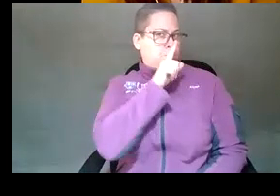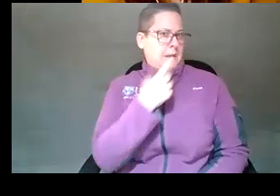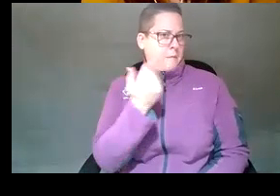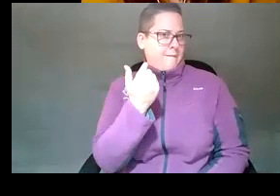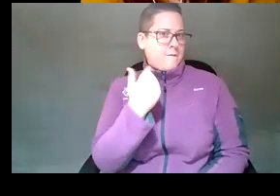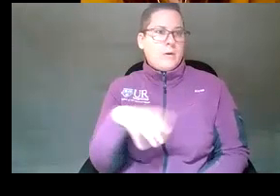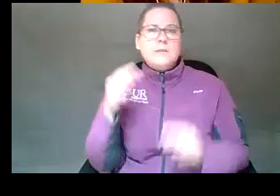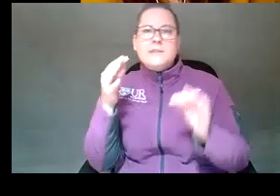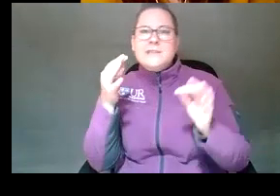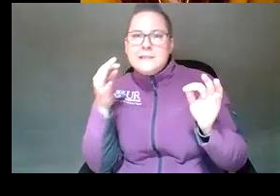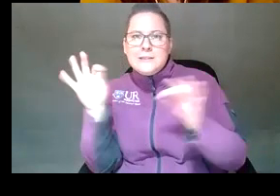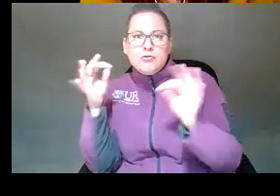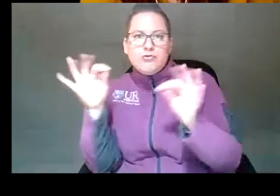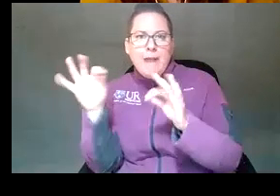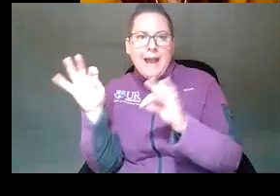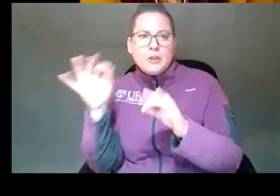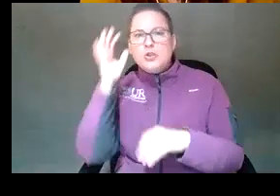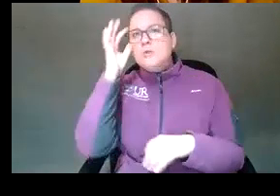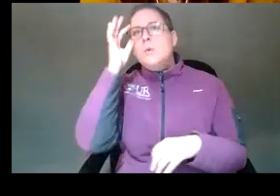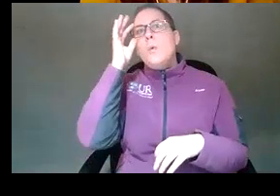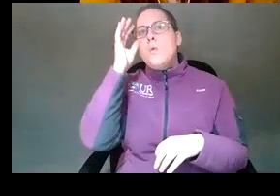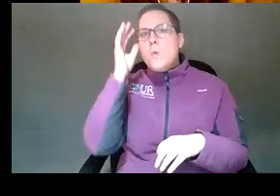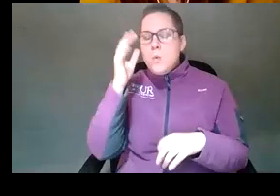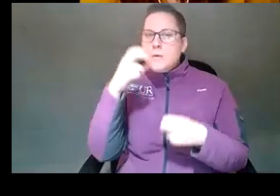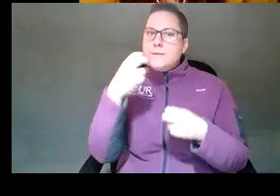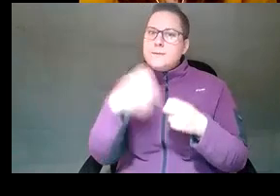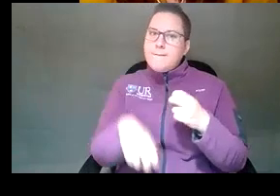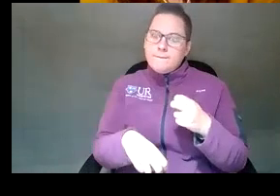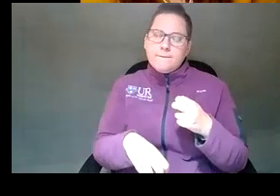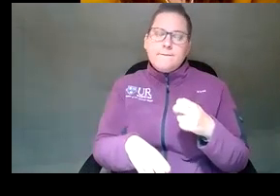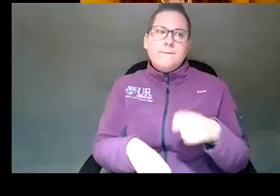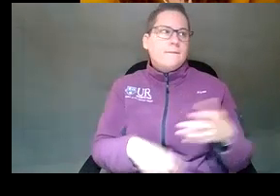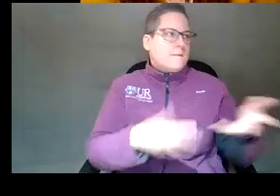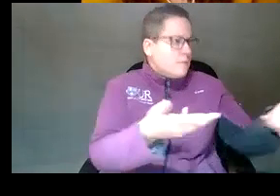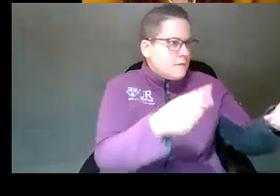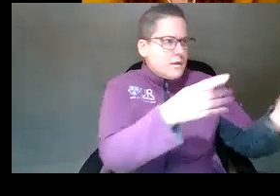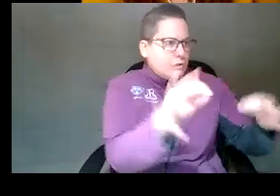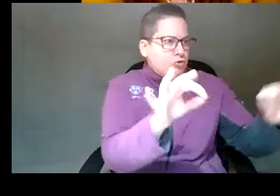during sessions can sometimes be really difficult to manage and I think that there was a number of